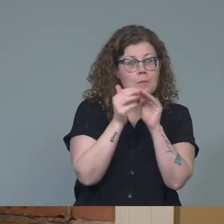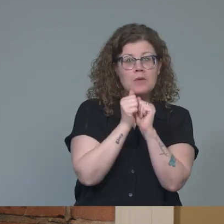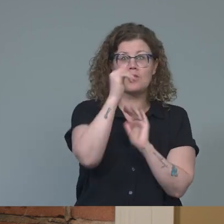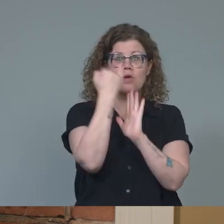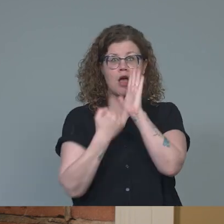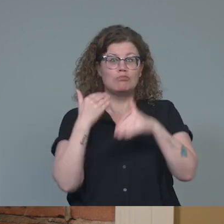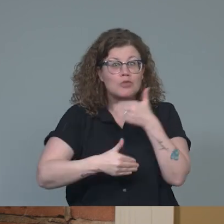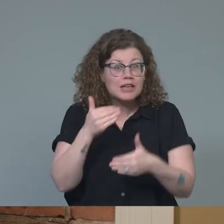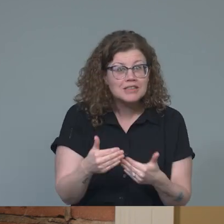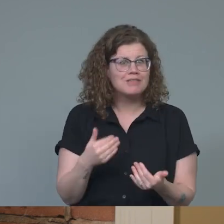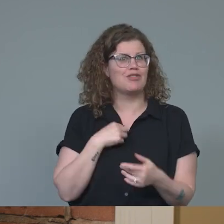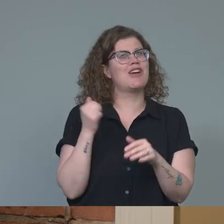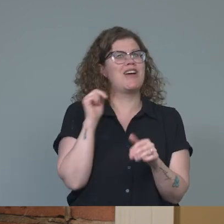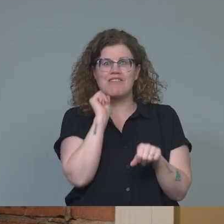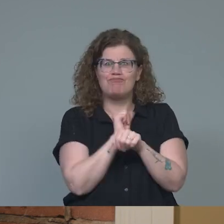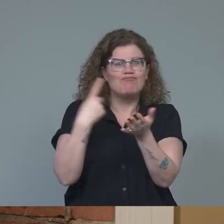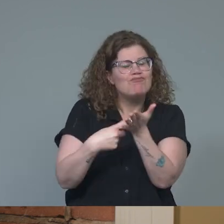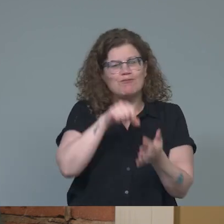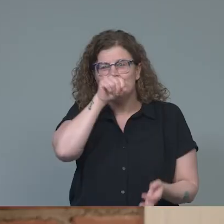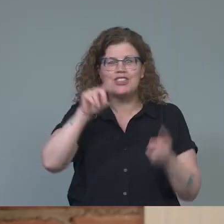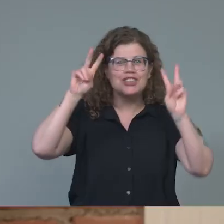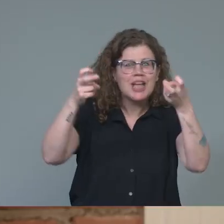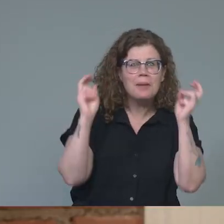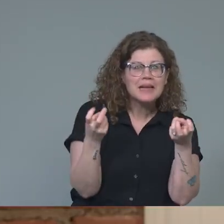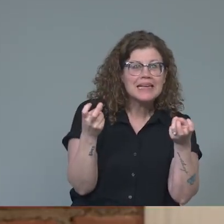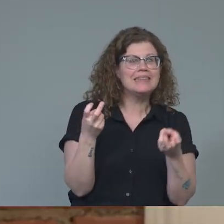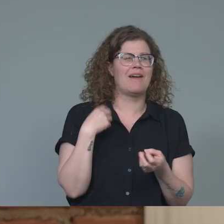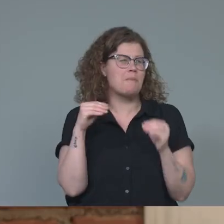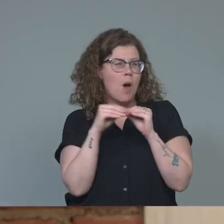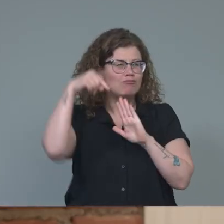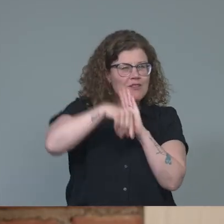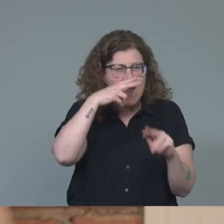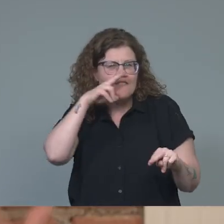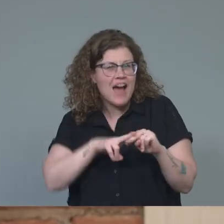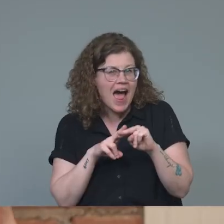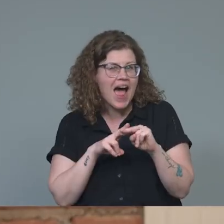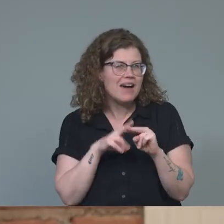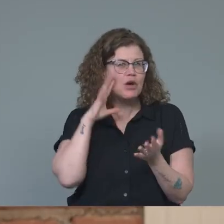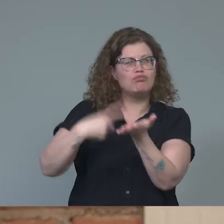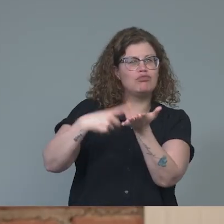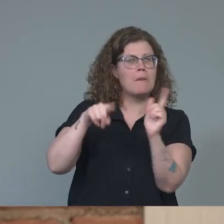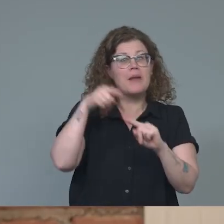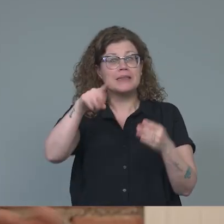This is my absolute favourite topic, so let's have a little fun with this. So in more and more communities these days there's an increased demand for community